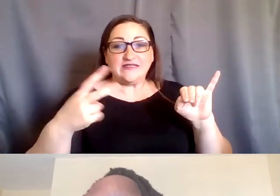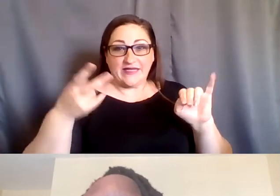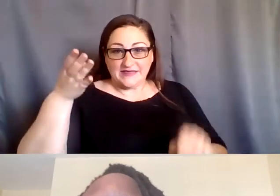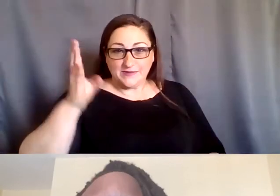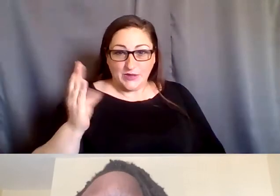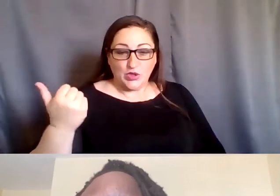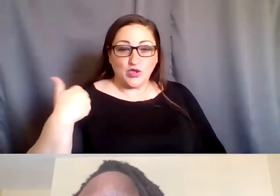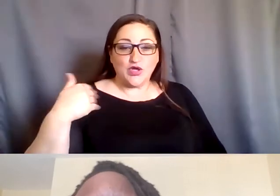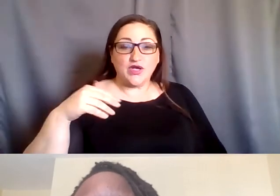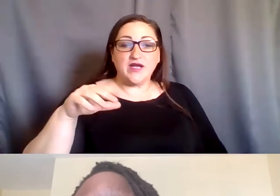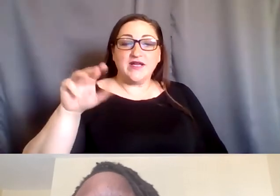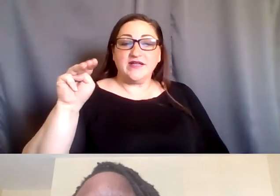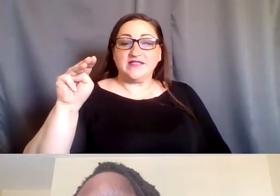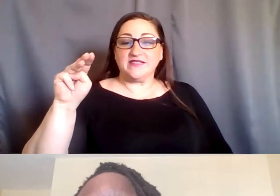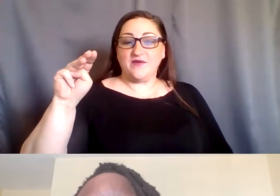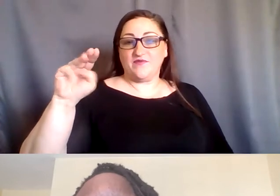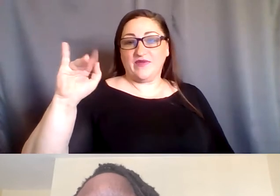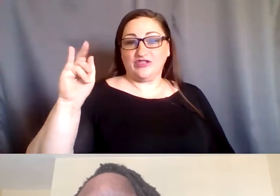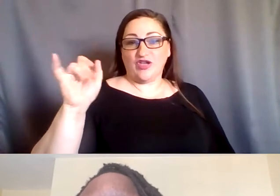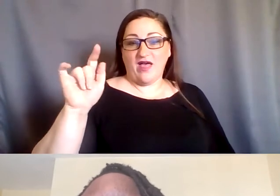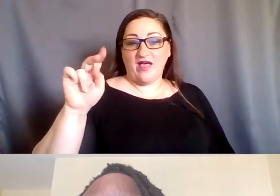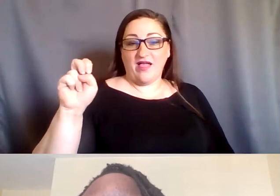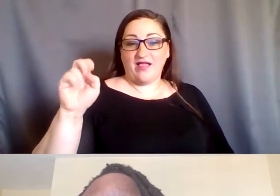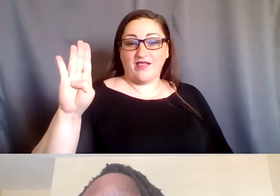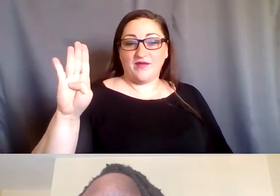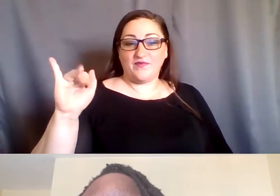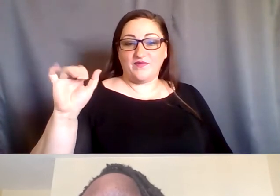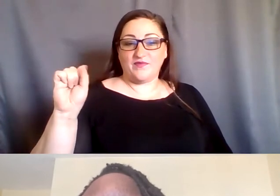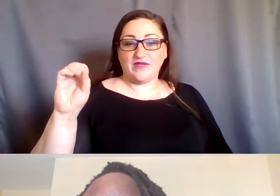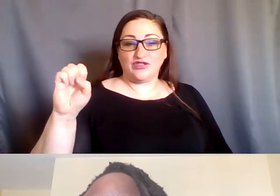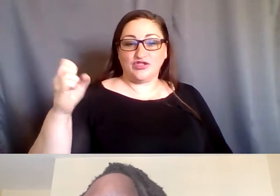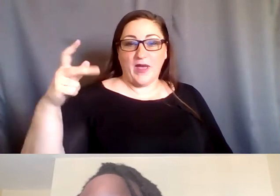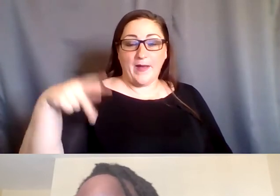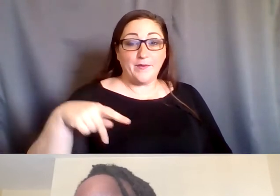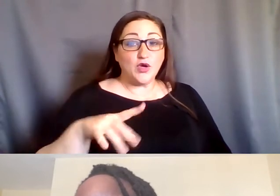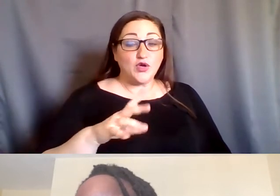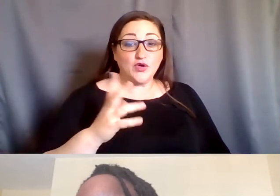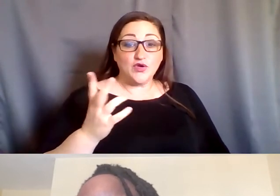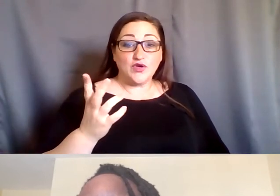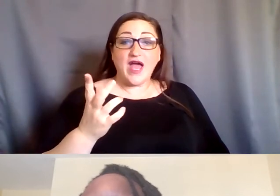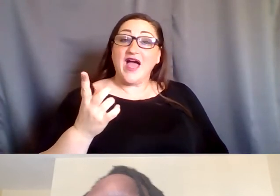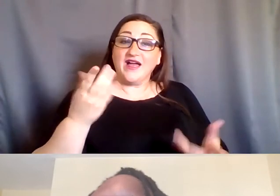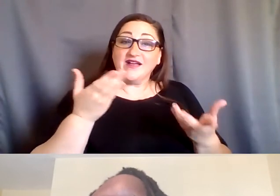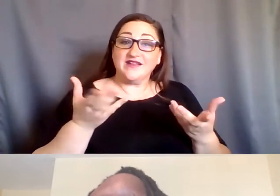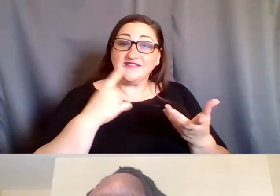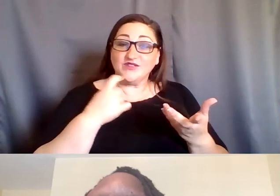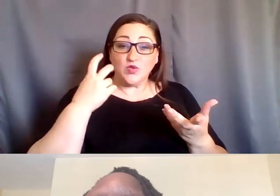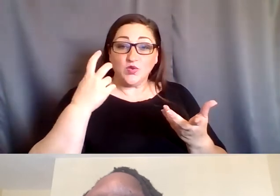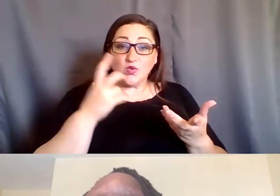I invite Michelle to turn her camera on and turn her microphone on and to give us an audio description and short bio.